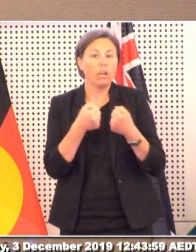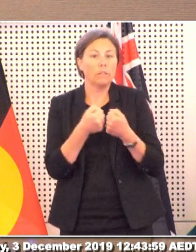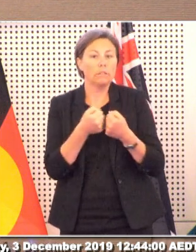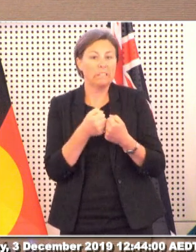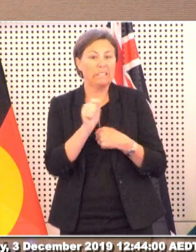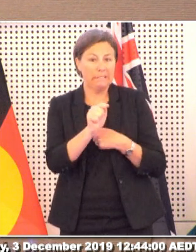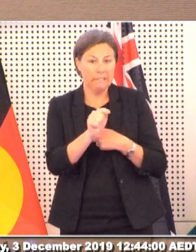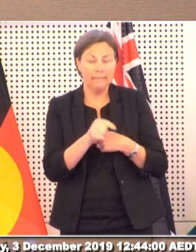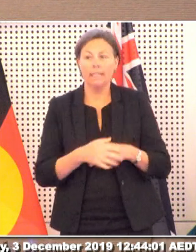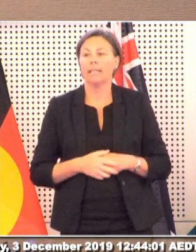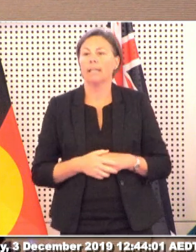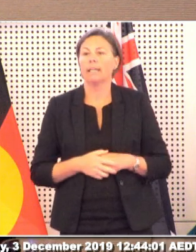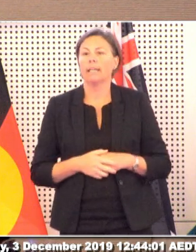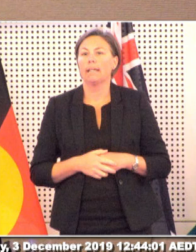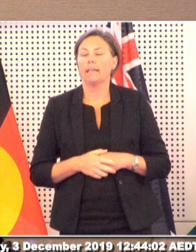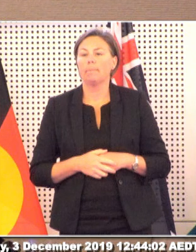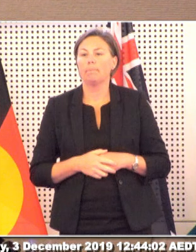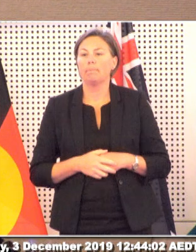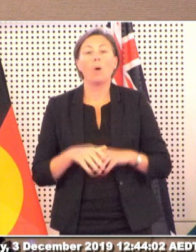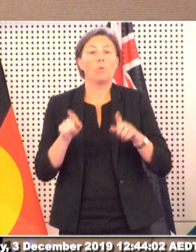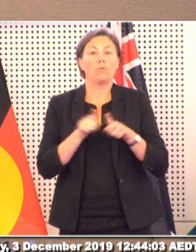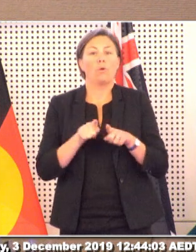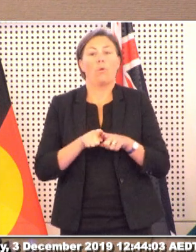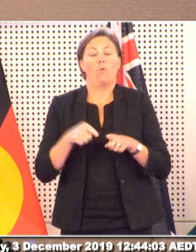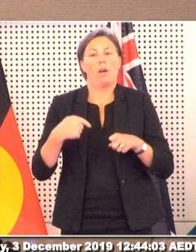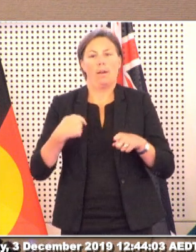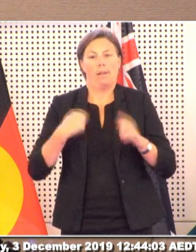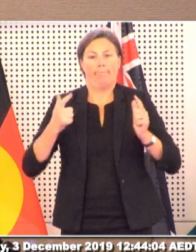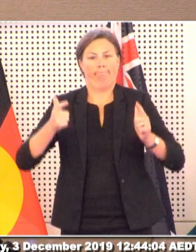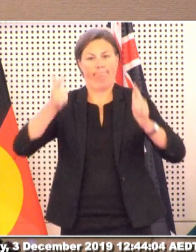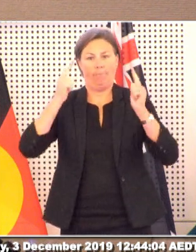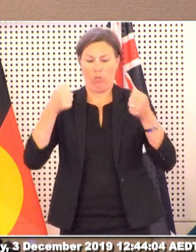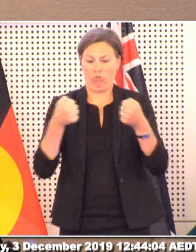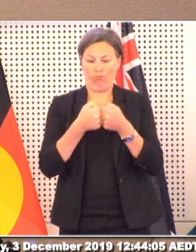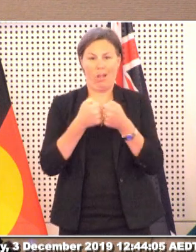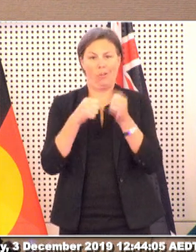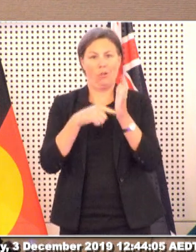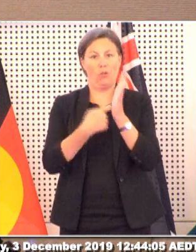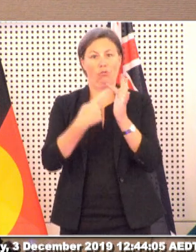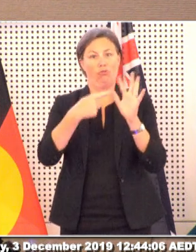I’ve also run a very large drug treatment centre, one of the largest in the State.